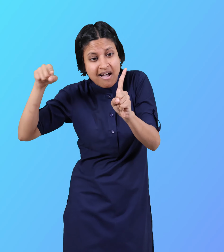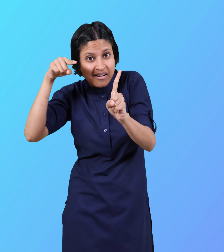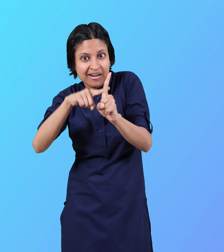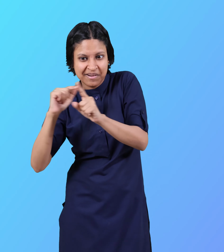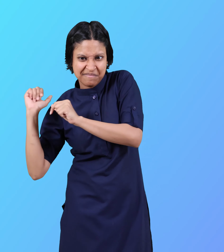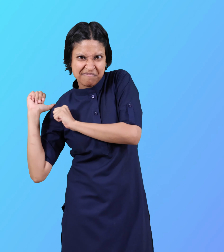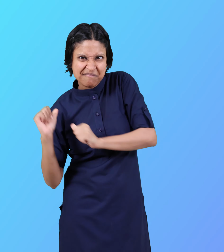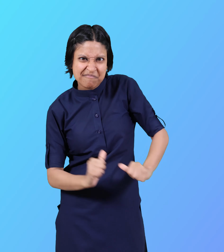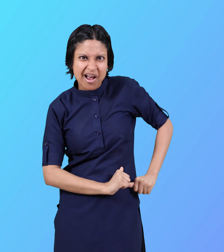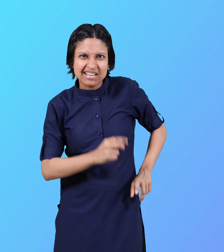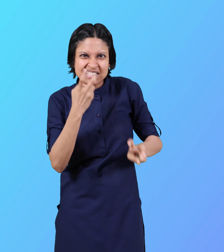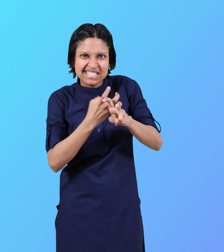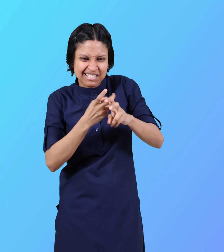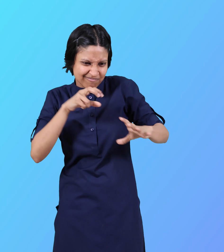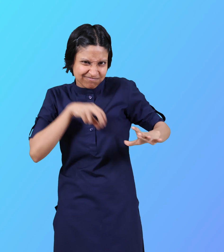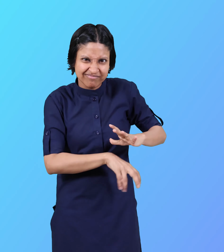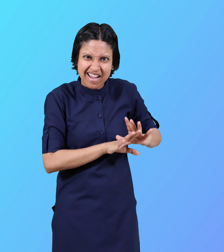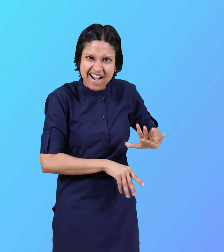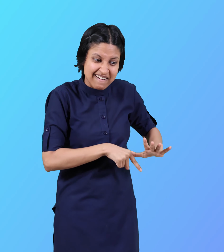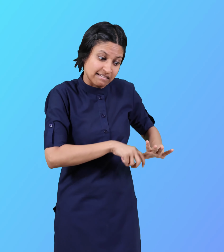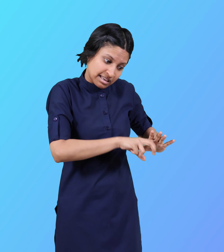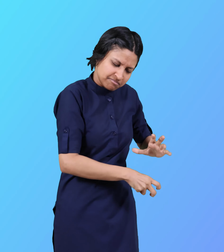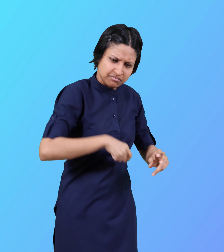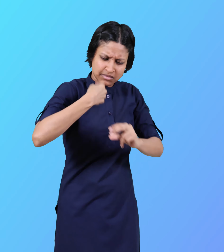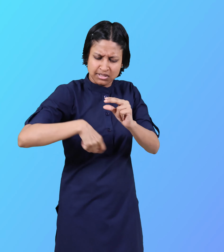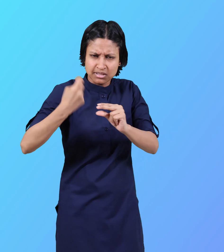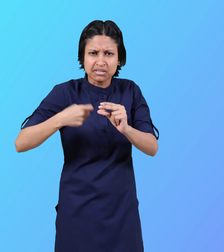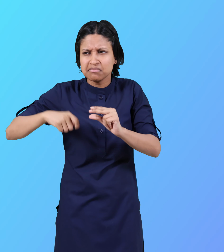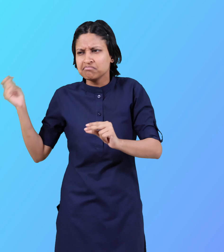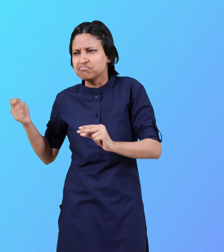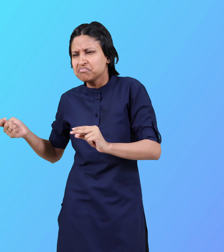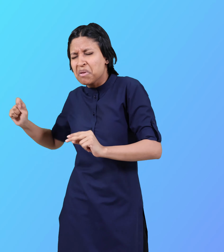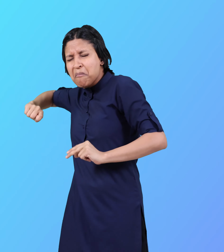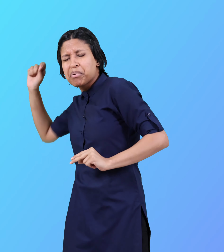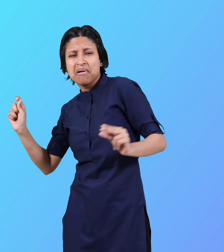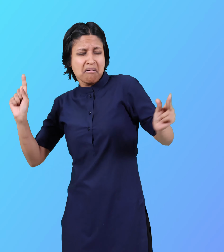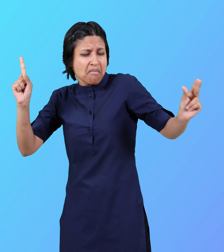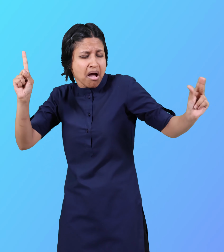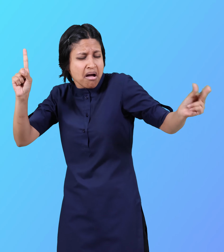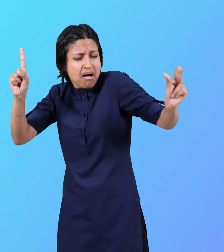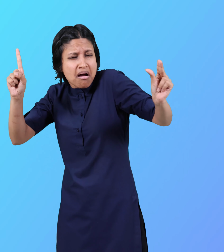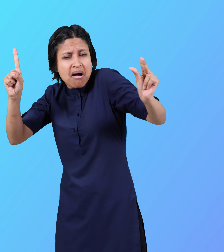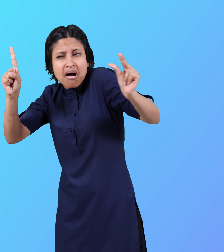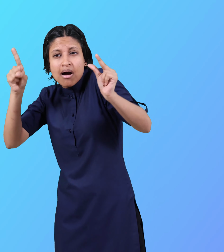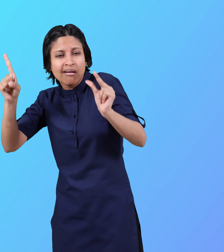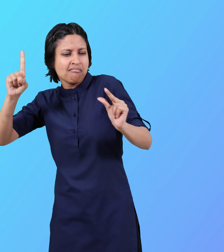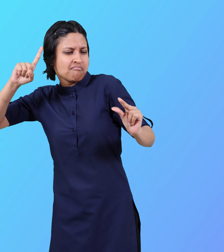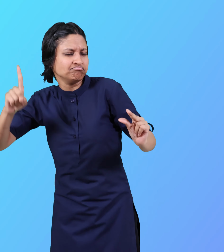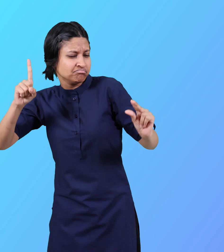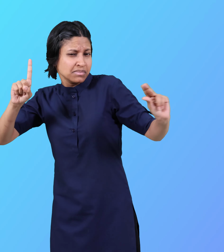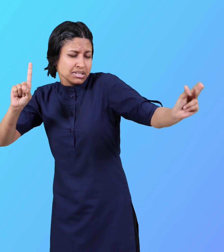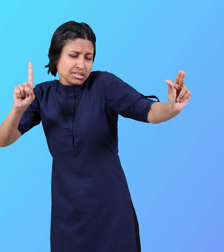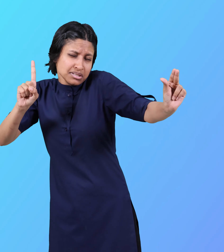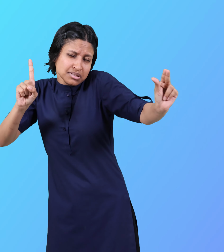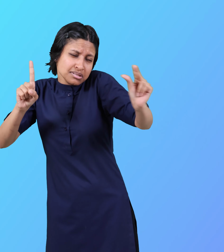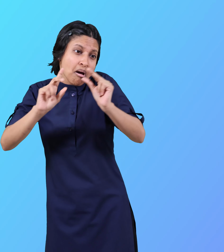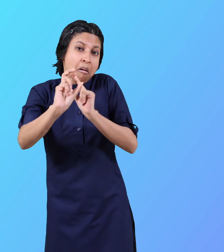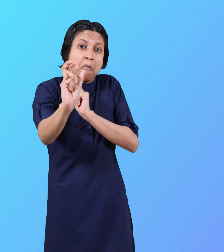David took out a stone from his bag. He put it in his sling and swung the sling. The stone flew from the sling and hit Goliath right between the eyes.